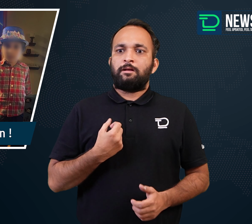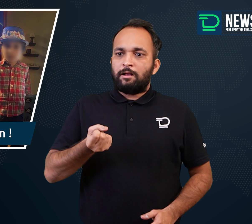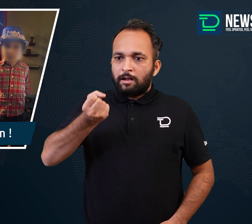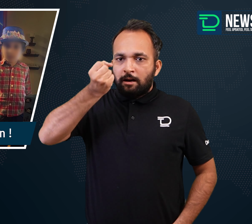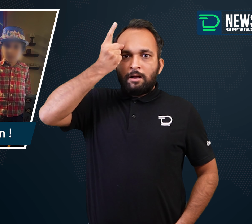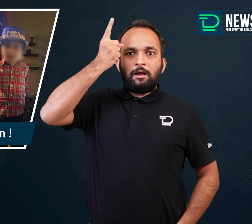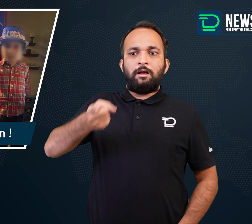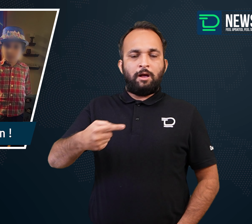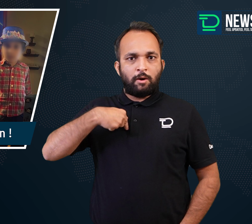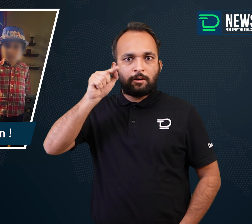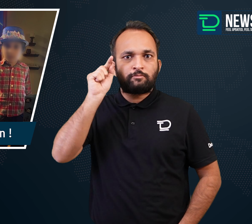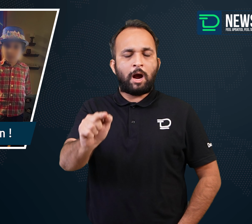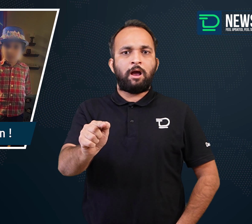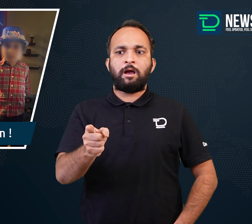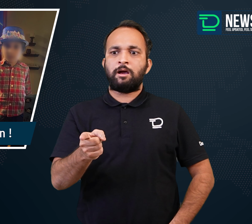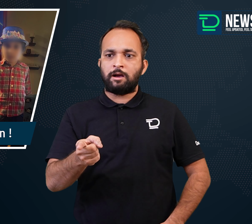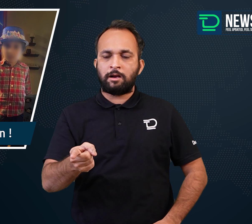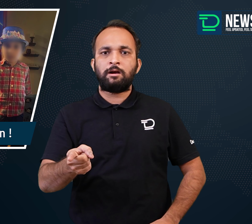The message is clear.